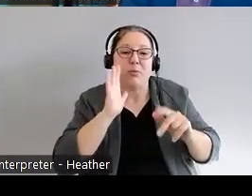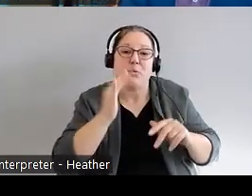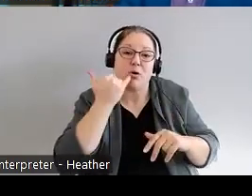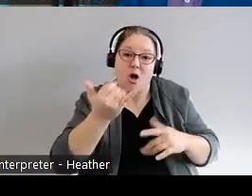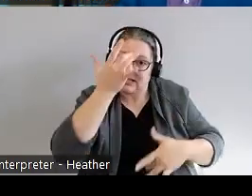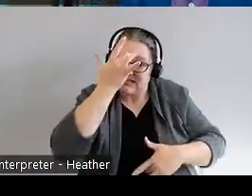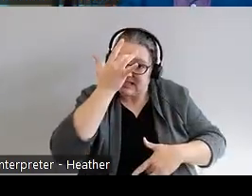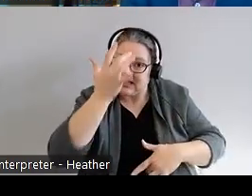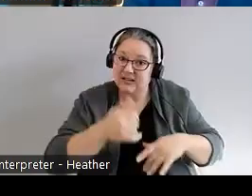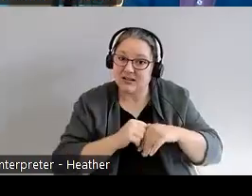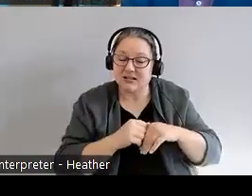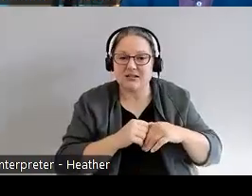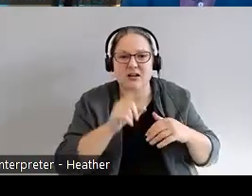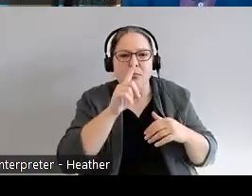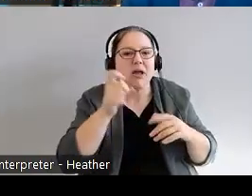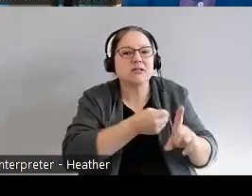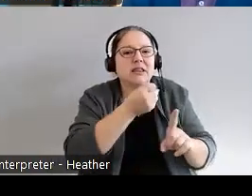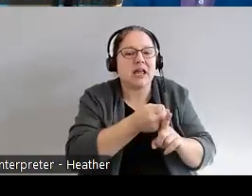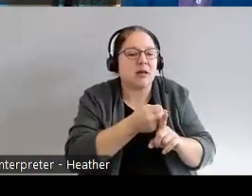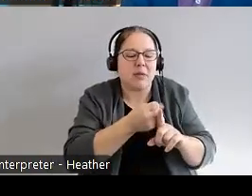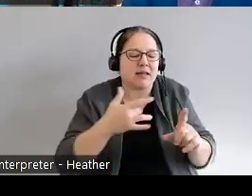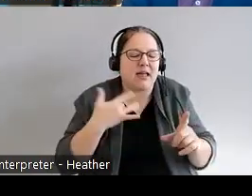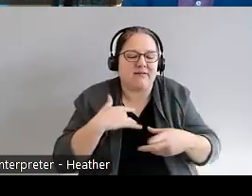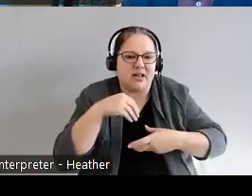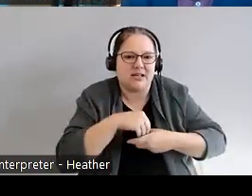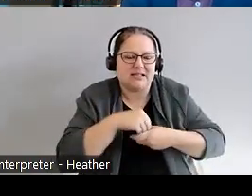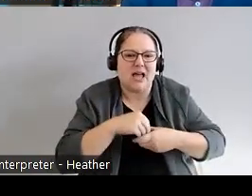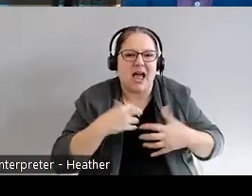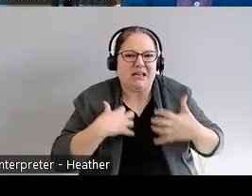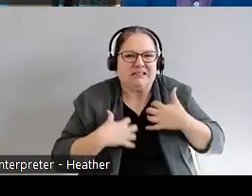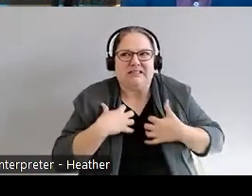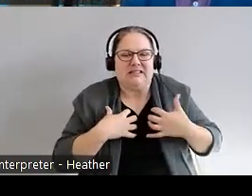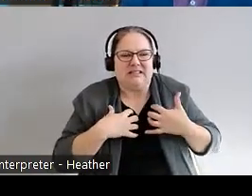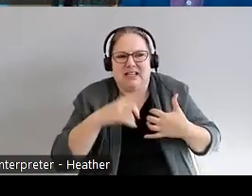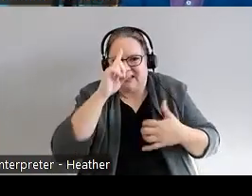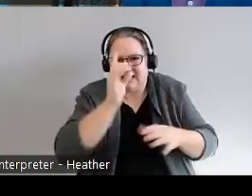know um because of the impact that it has on them. Uh it can be quite uh psychologically traumatizing